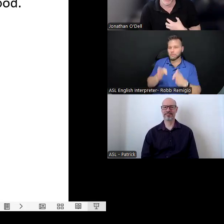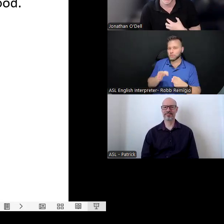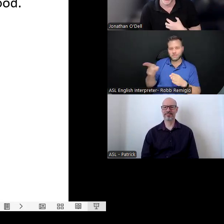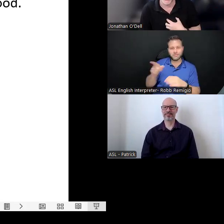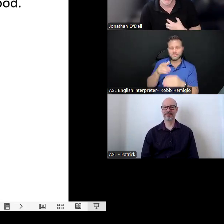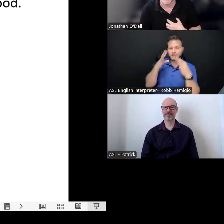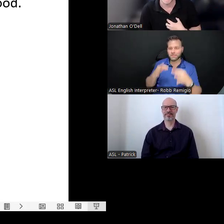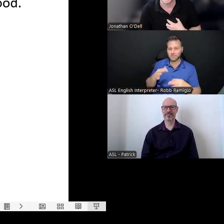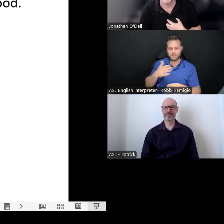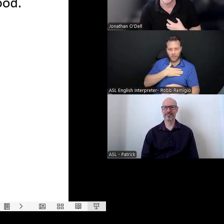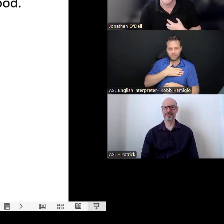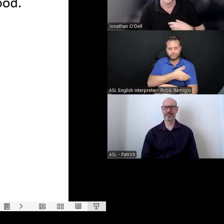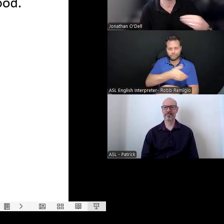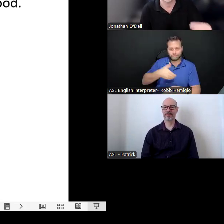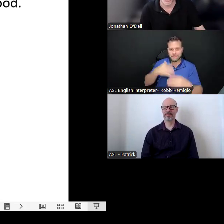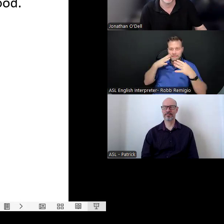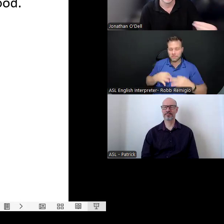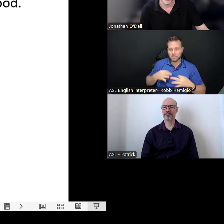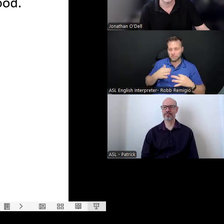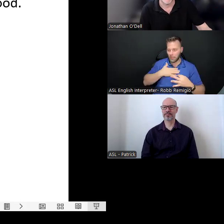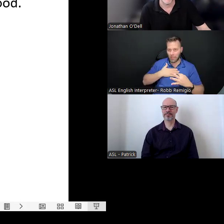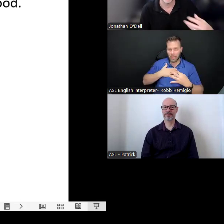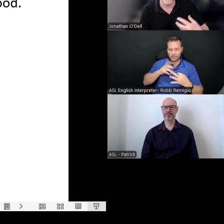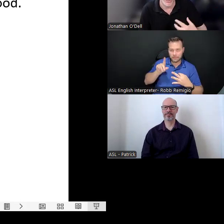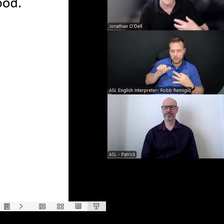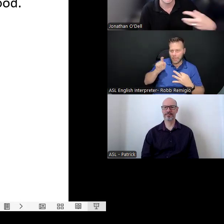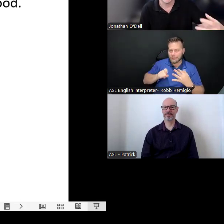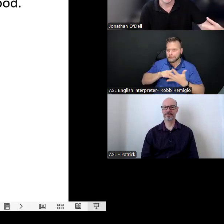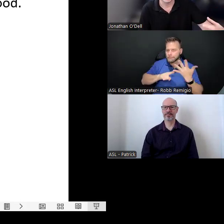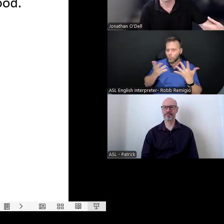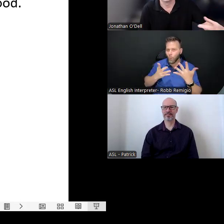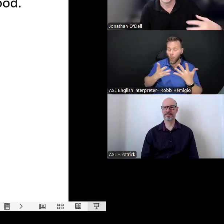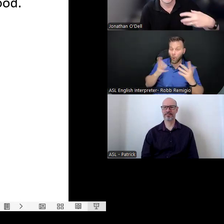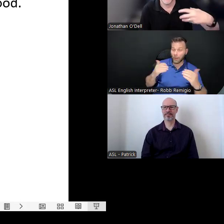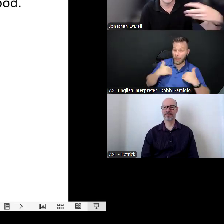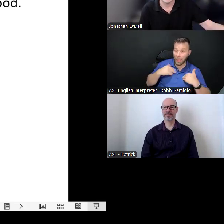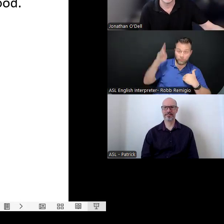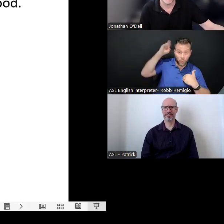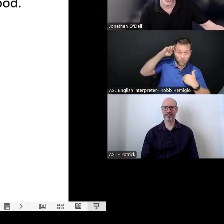That is my decision to make what I will